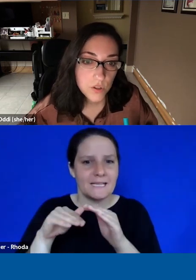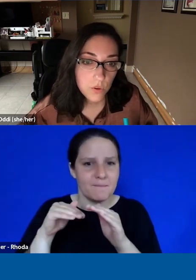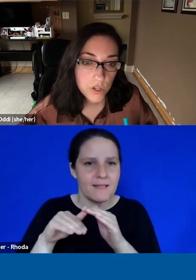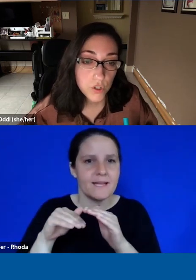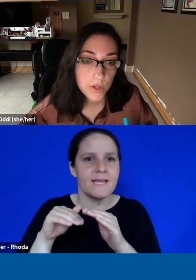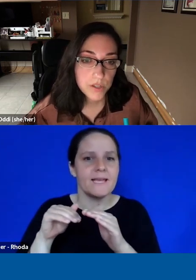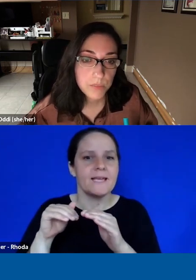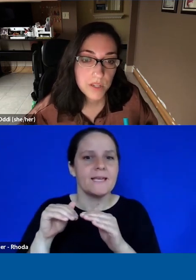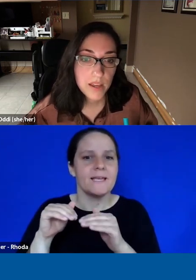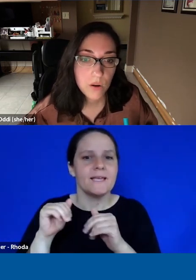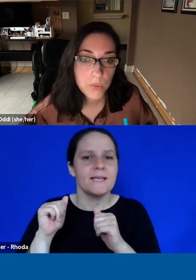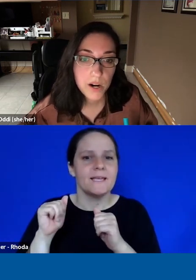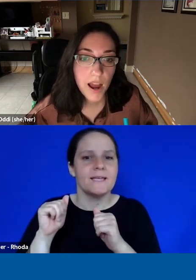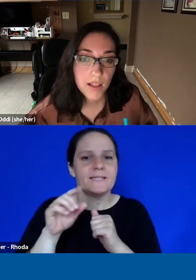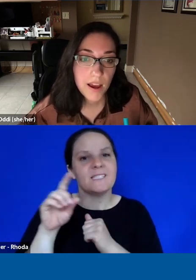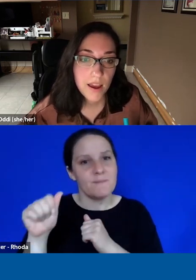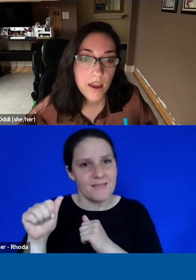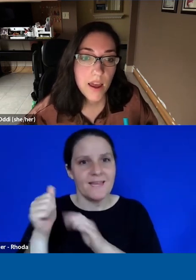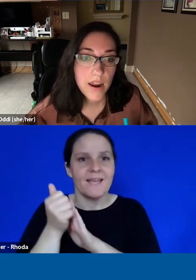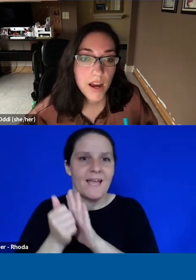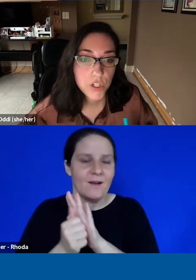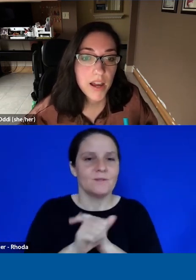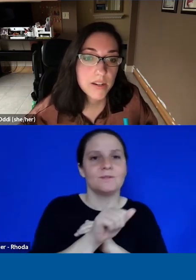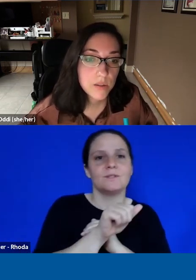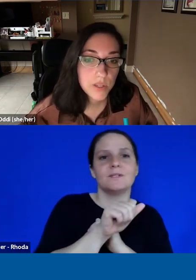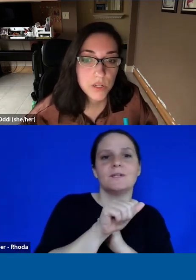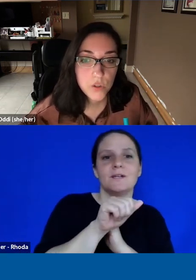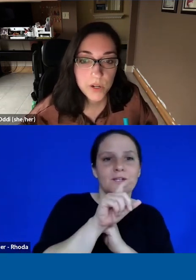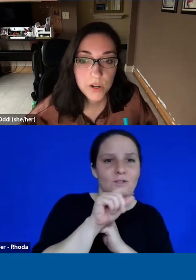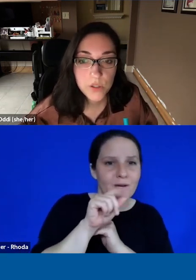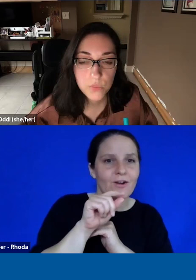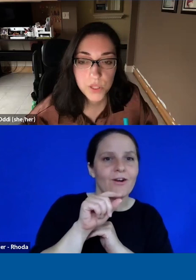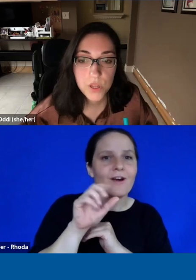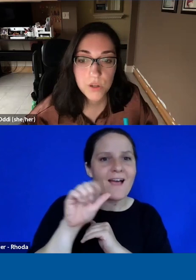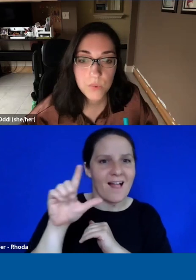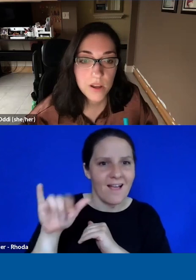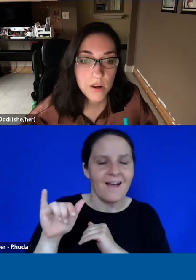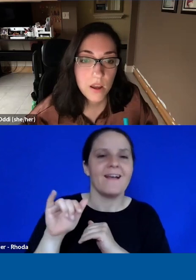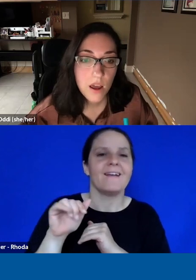So there's a Twitter disability account, Twitter Ally, and Hashtag Disability Twitter is a really good one,